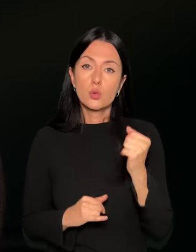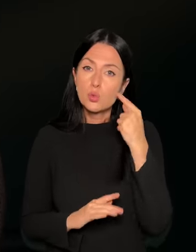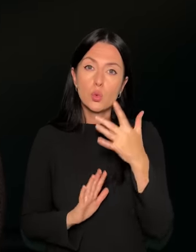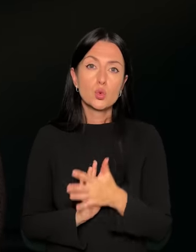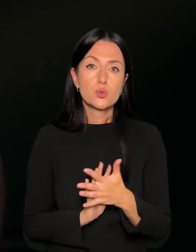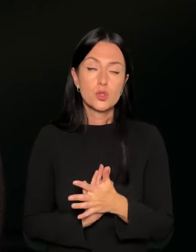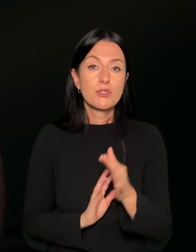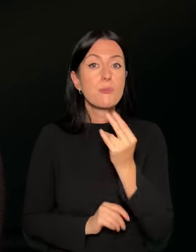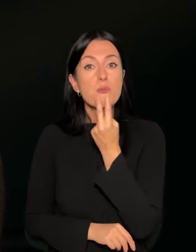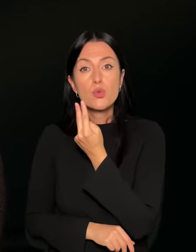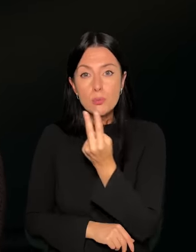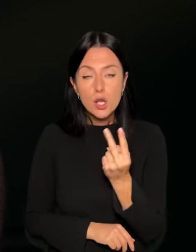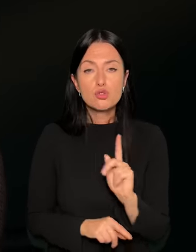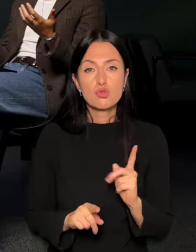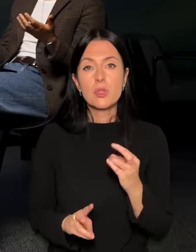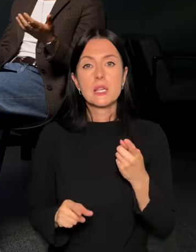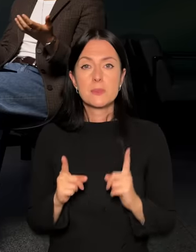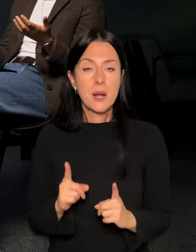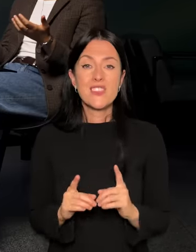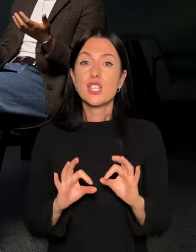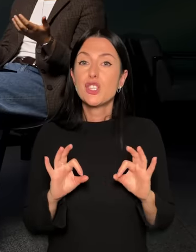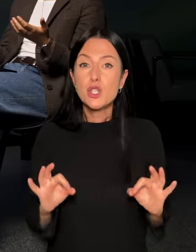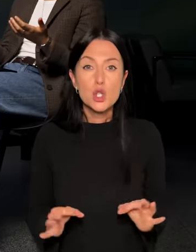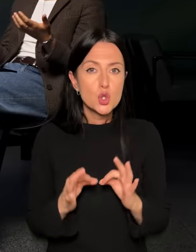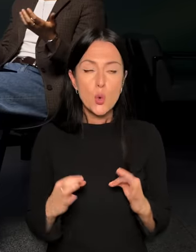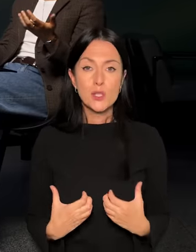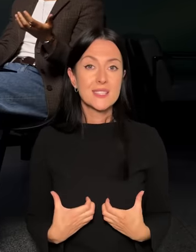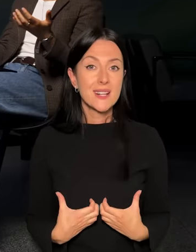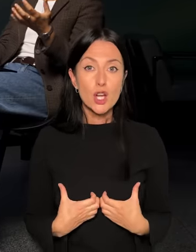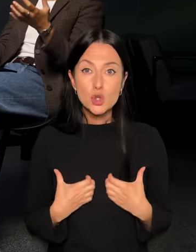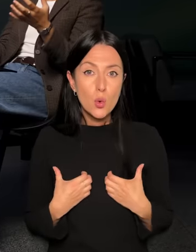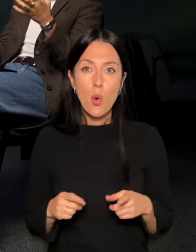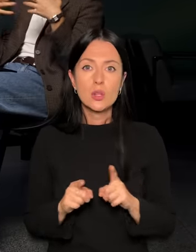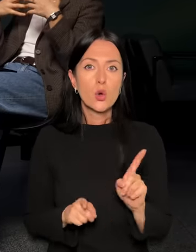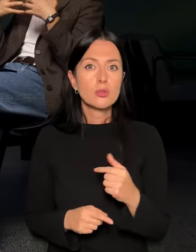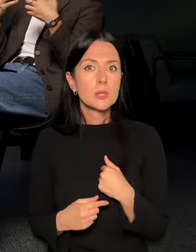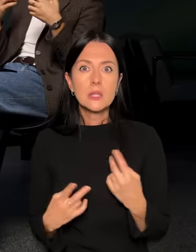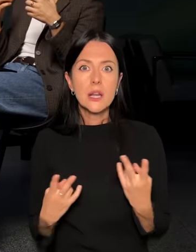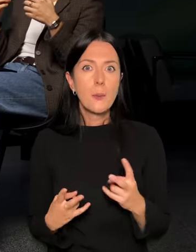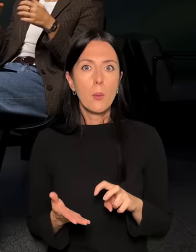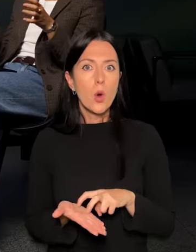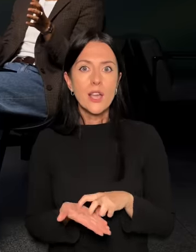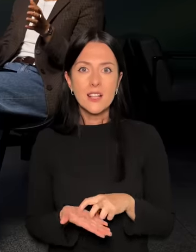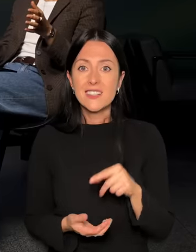And see that, in reality, there's nothing to be afraid of; there's no big deal.